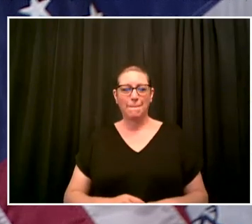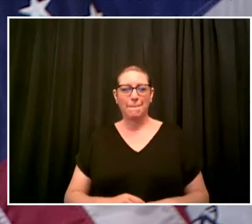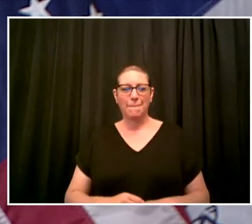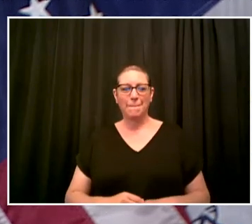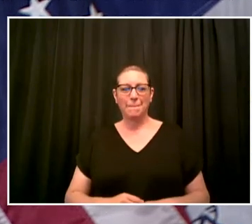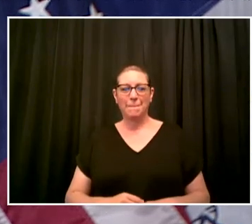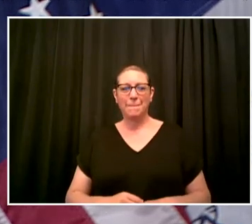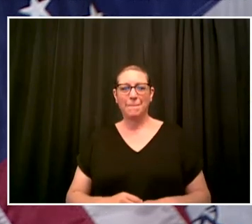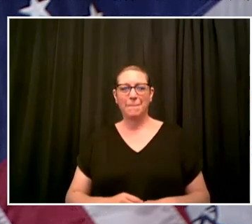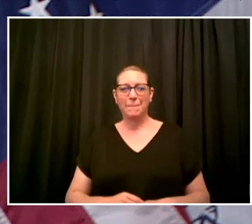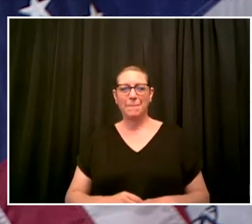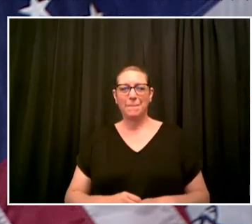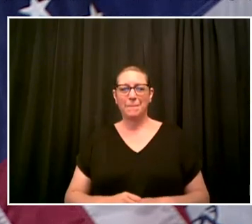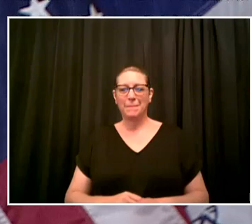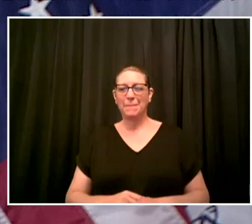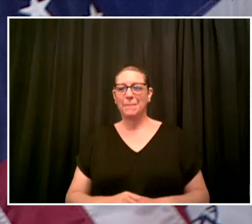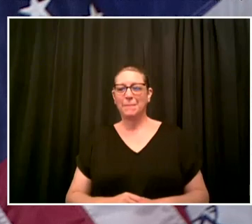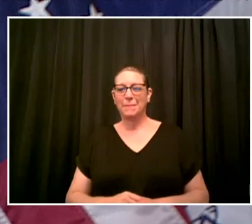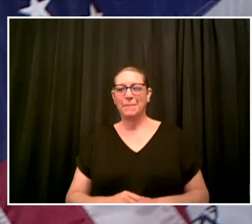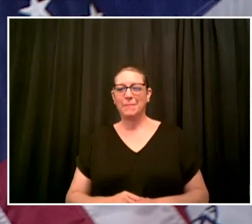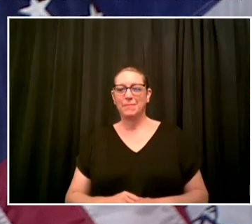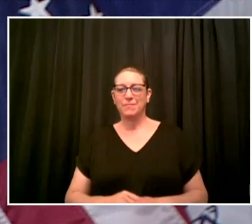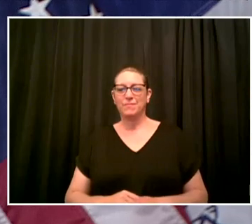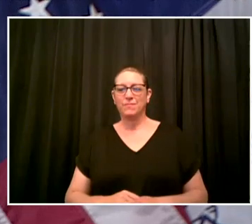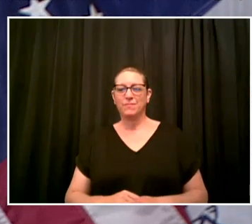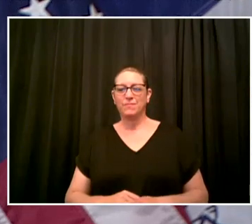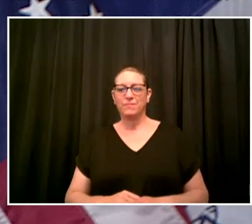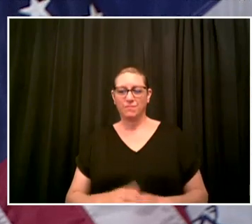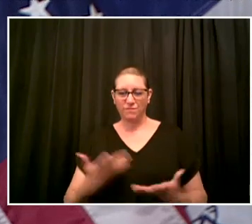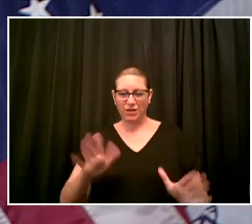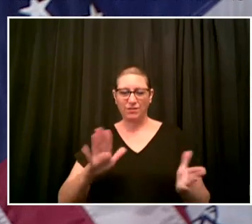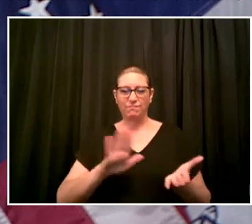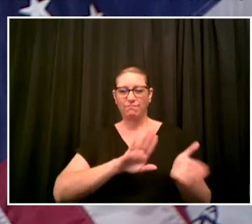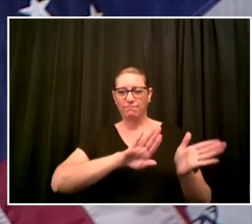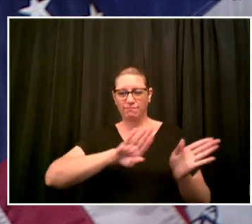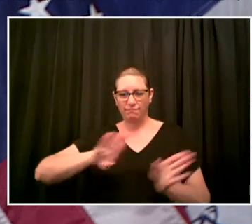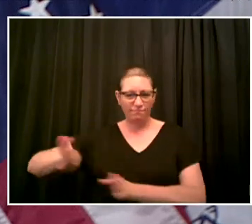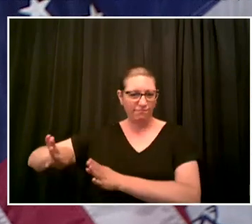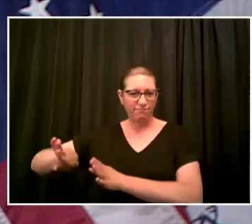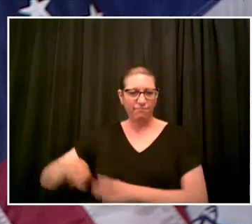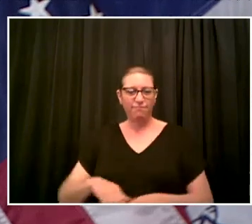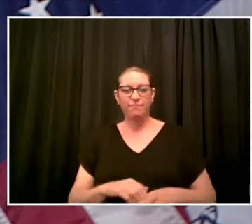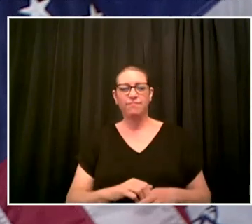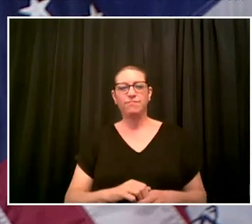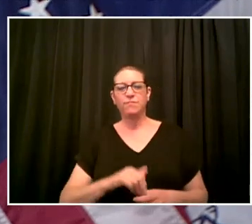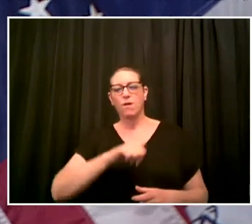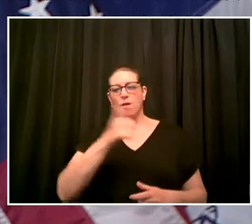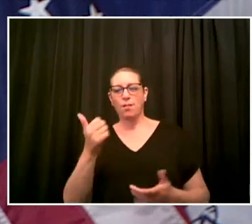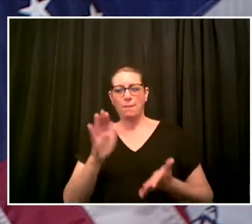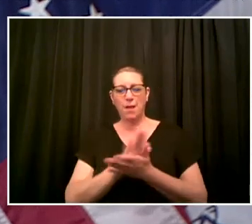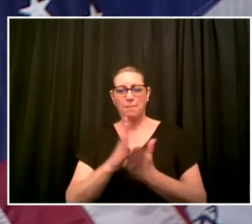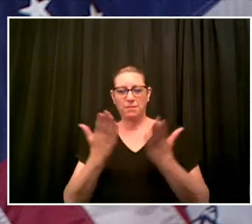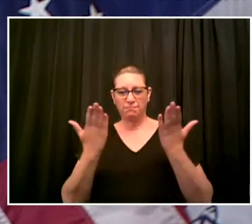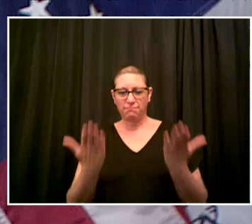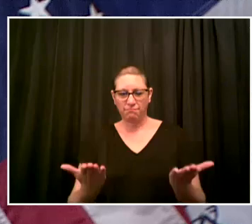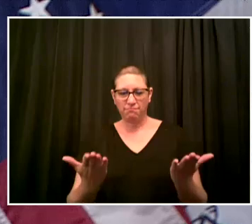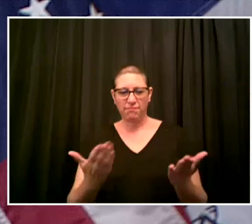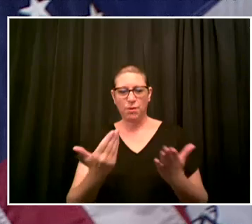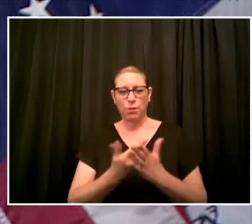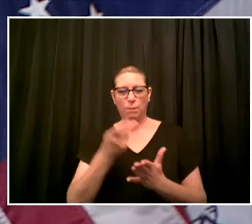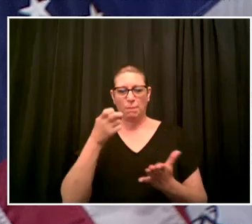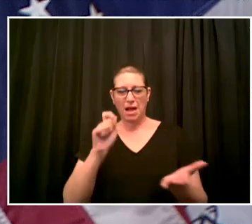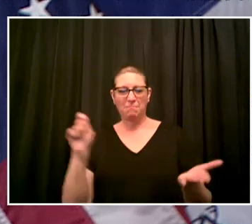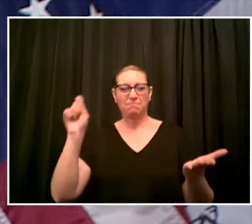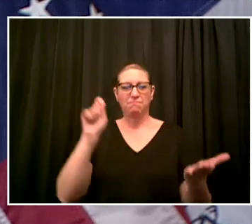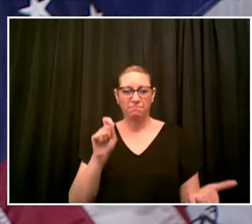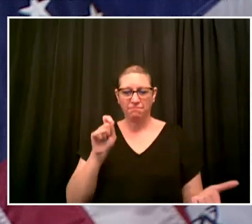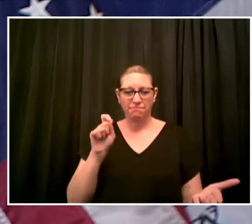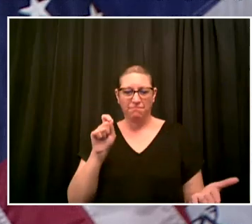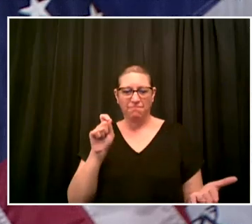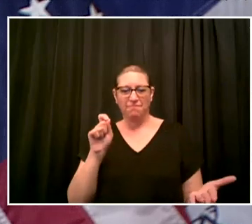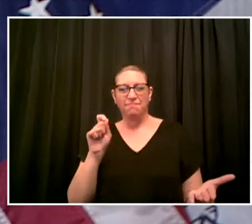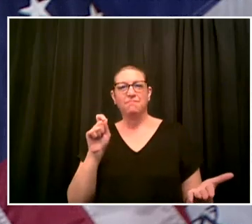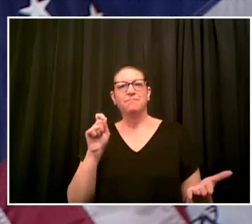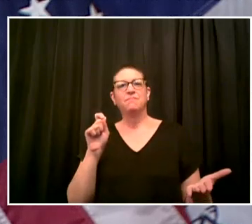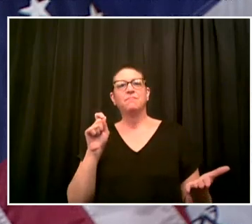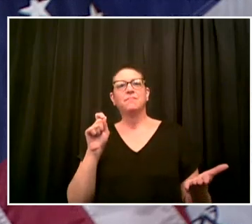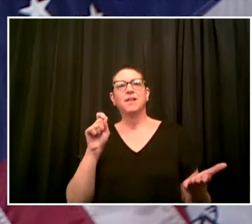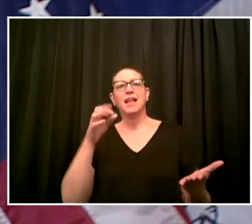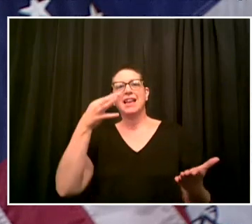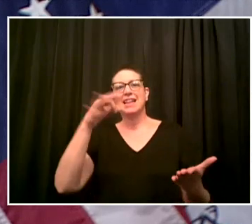1908.k"z